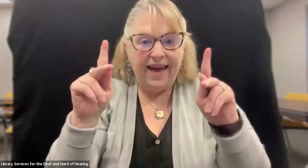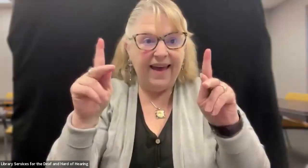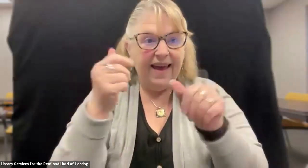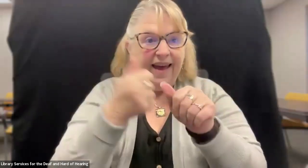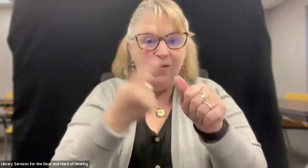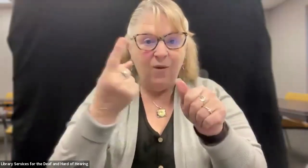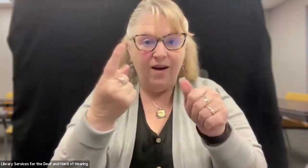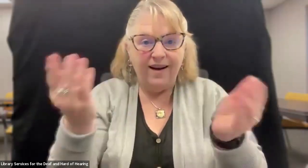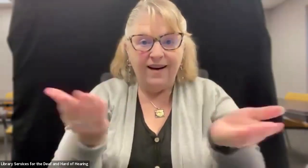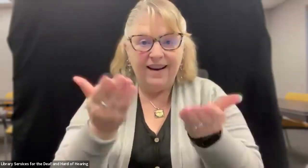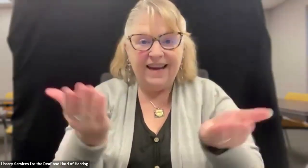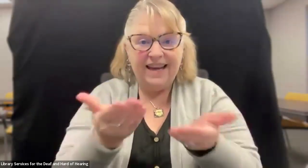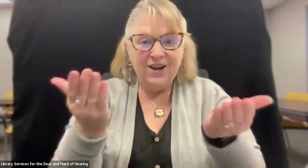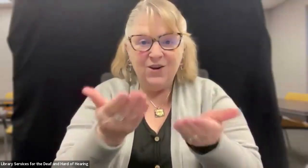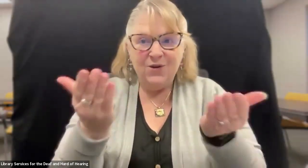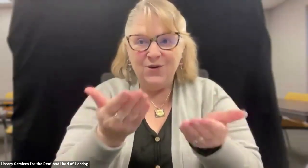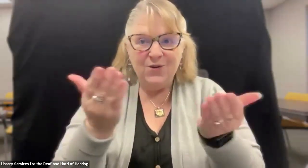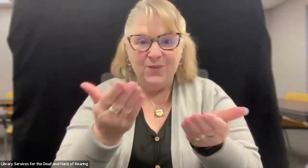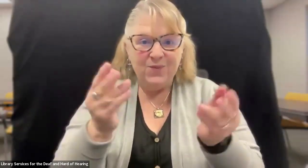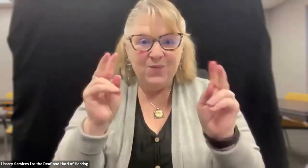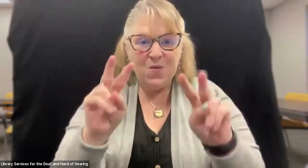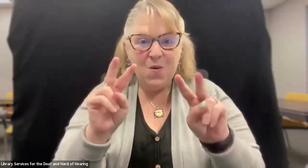[interpreter for Brenda] Okay. Is everyone here?